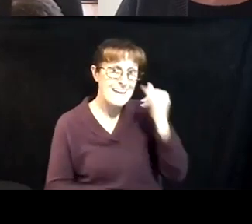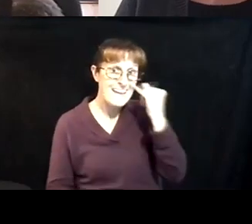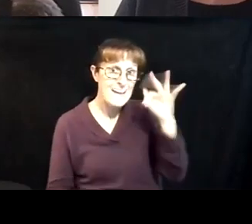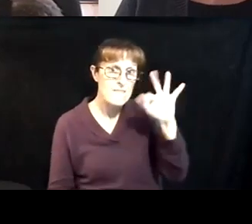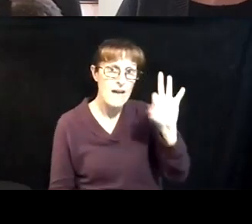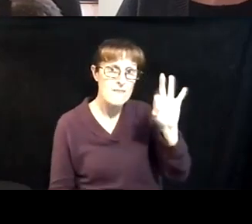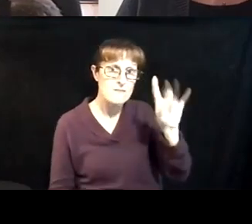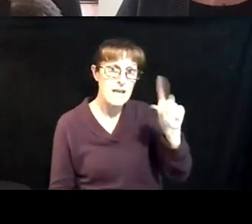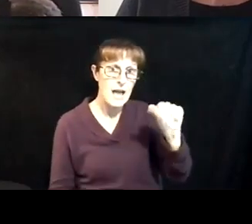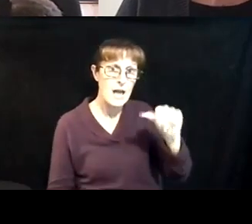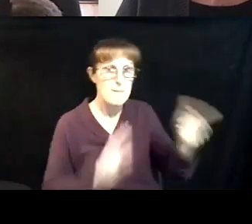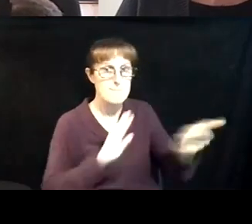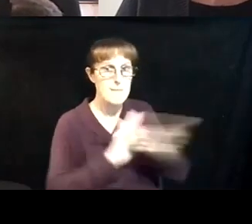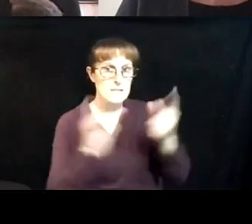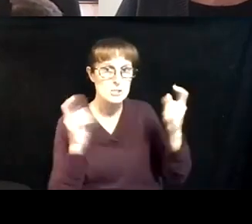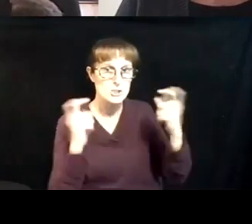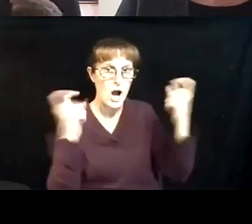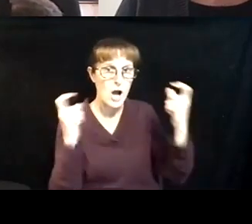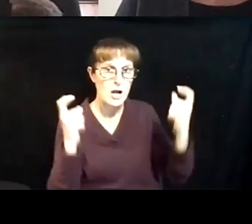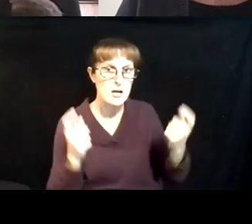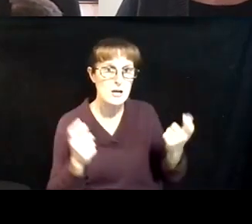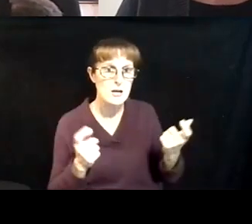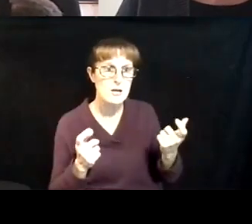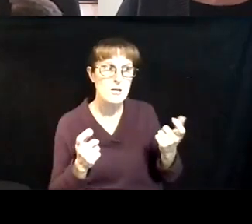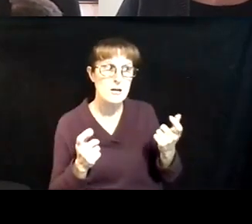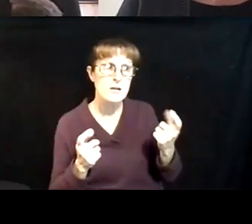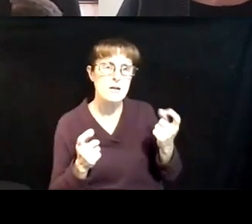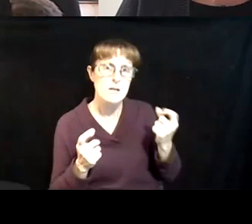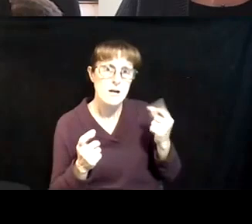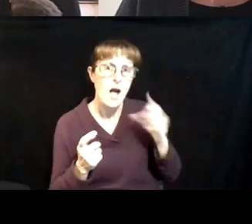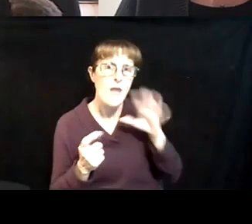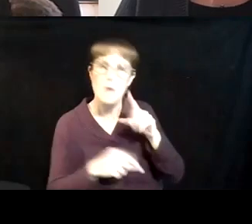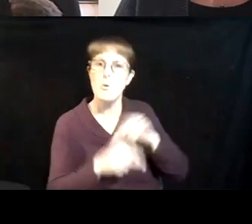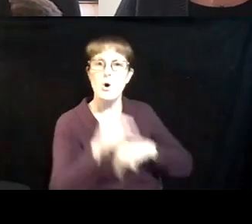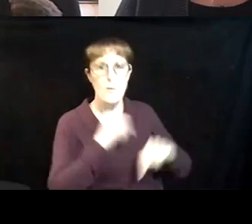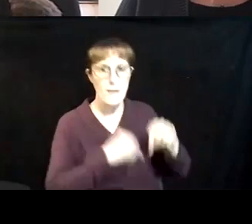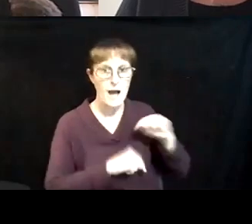they're going to go back to some of the other awful things they used to do."